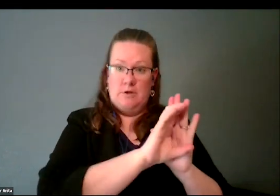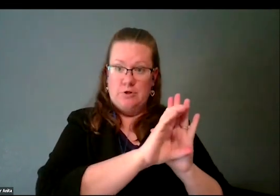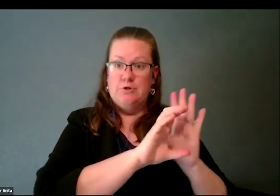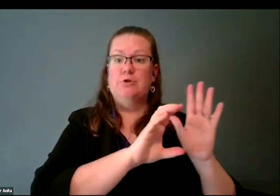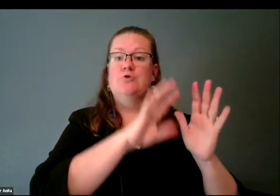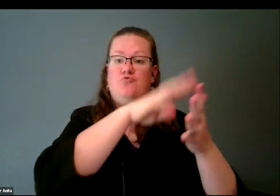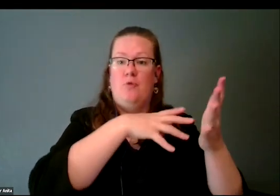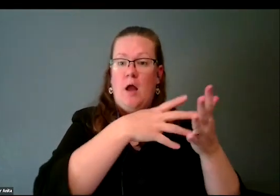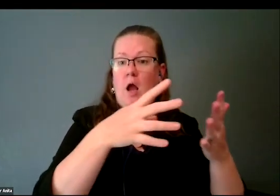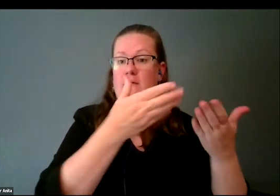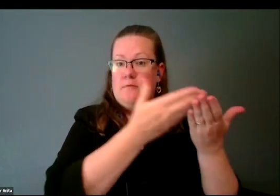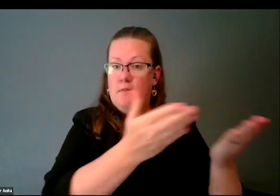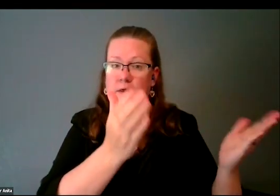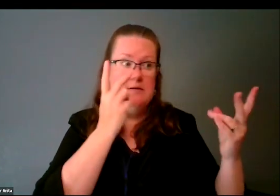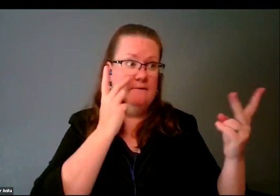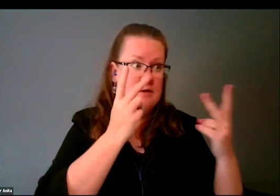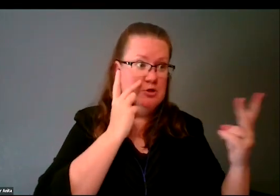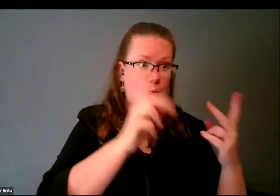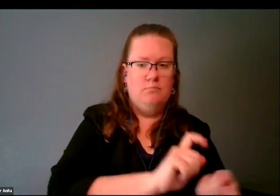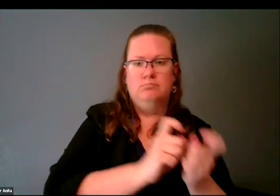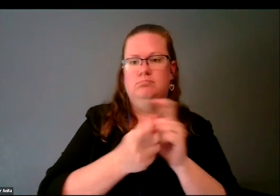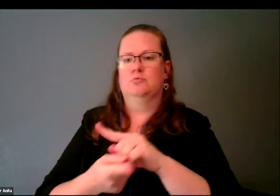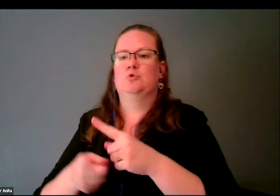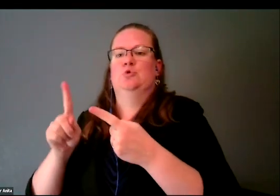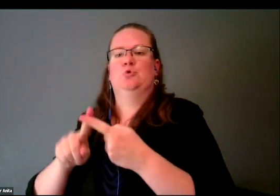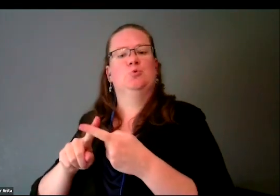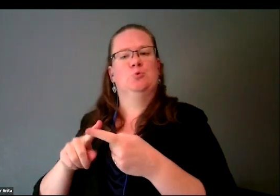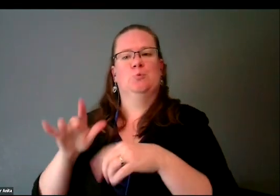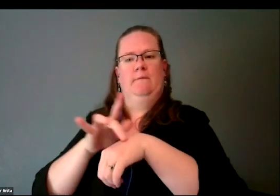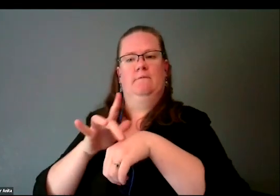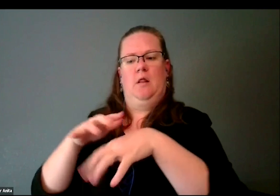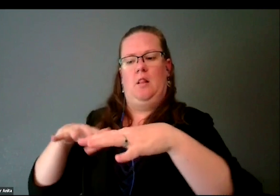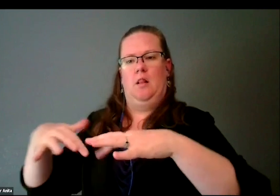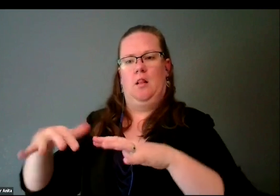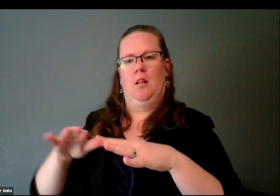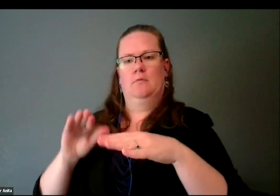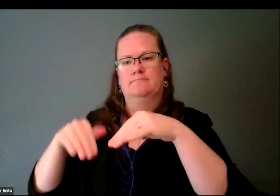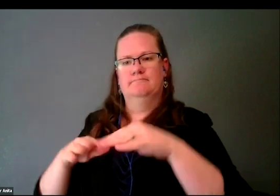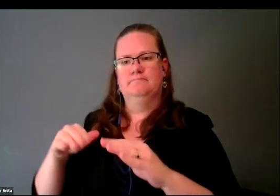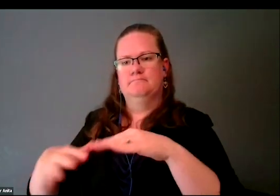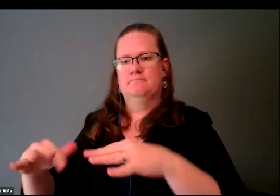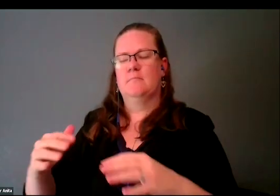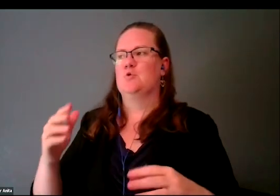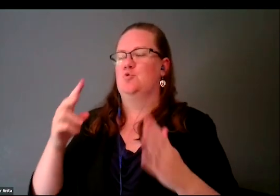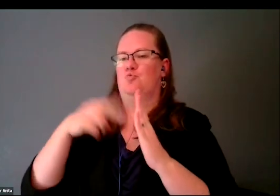that is presented in a tactile format for readers to explore by touch.